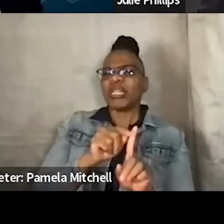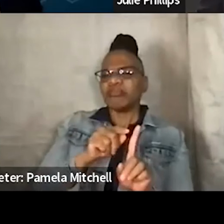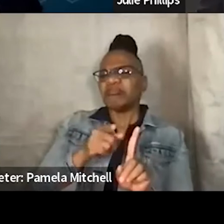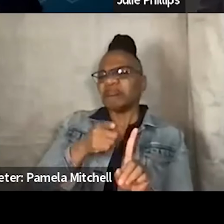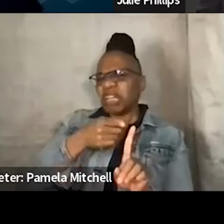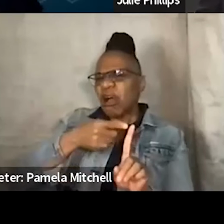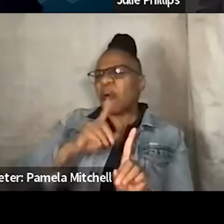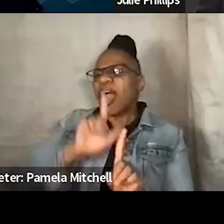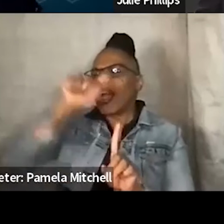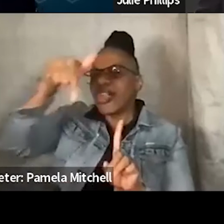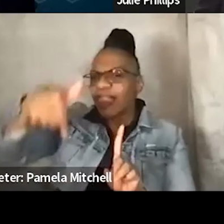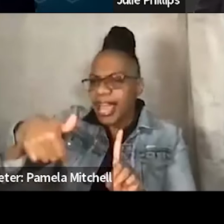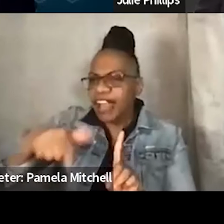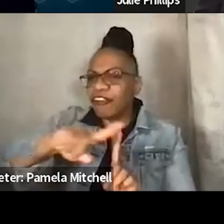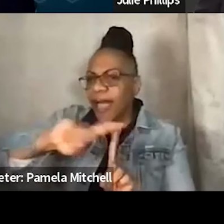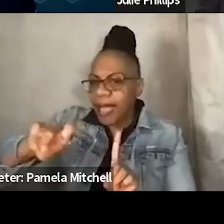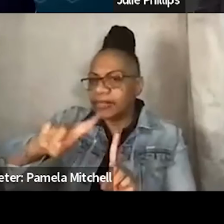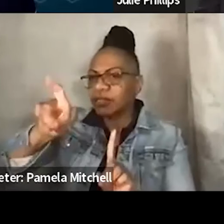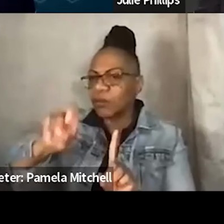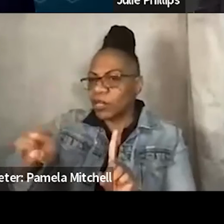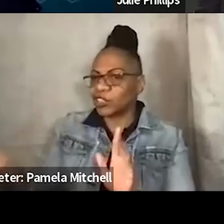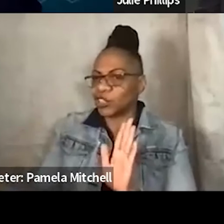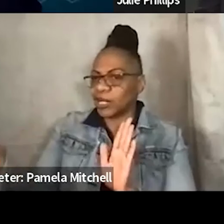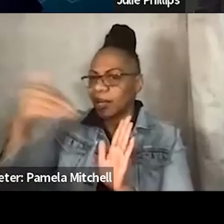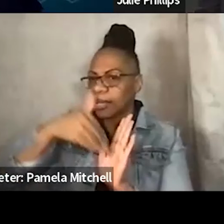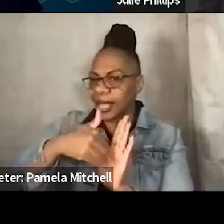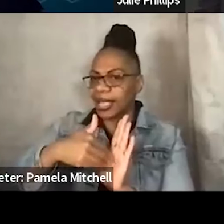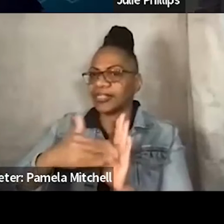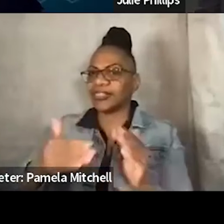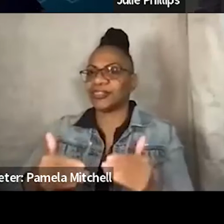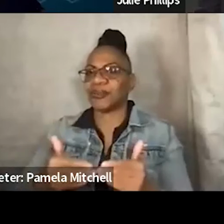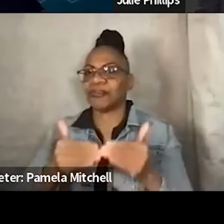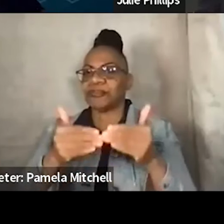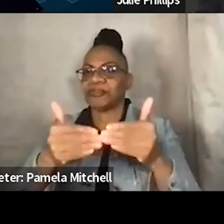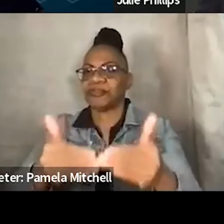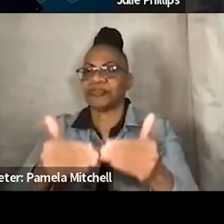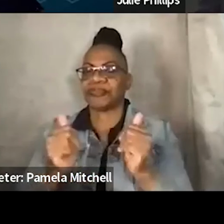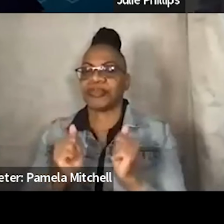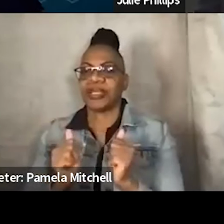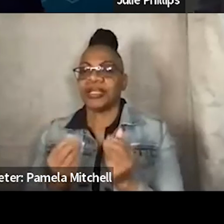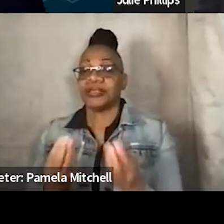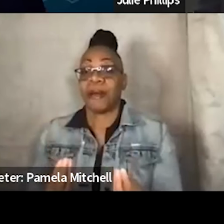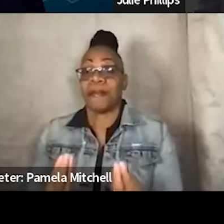Absolutely, thank you. Okay, a lot of questions about transportation,